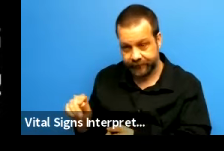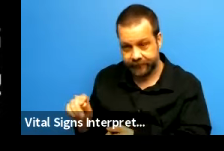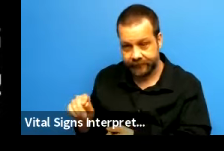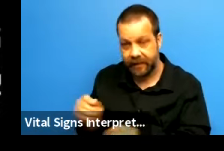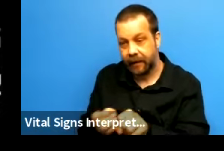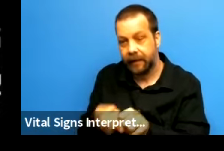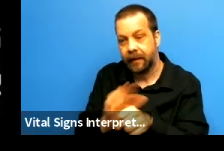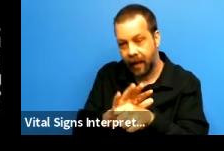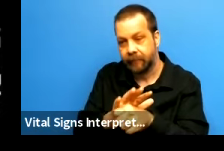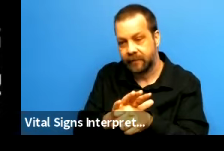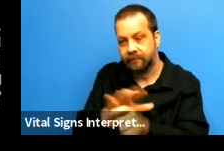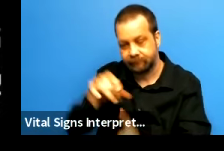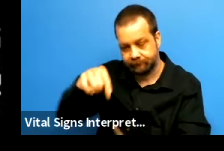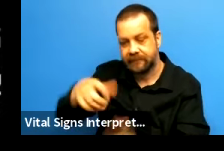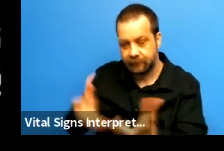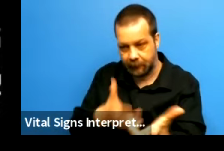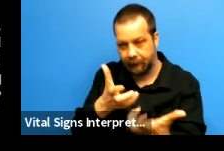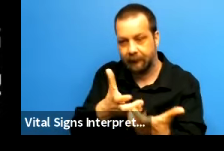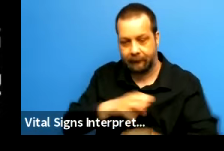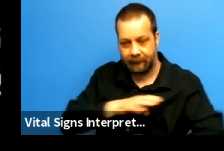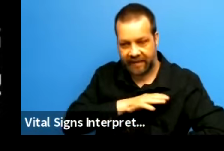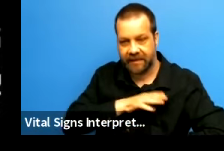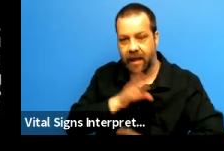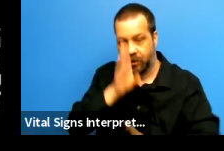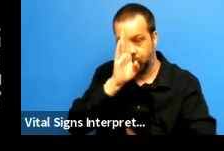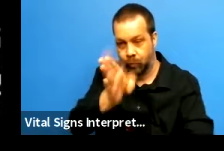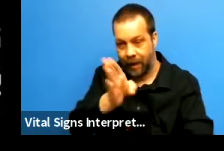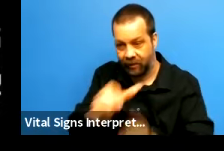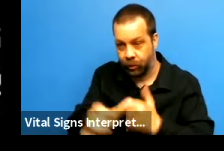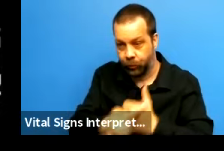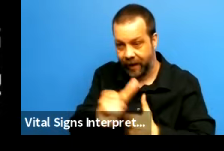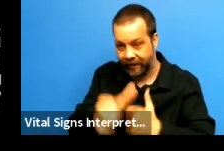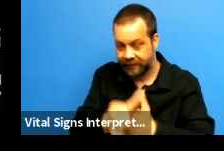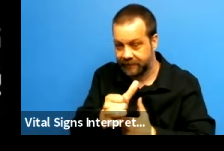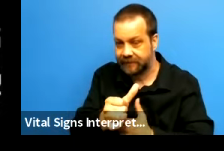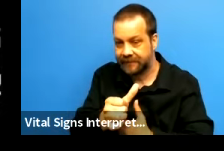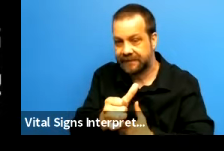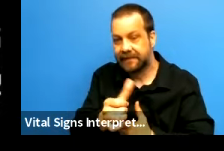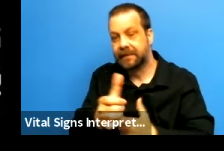direct threat standard. So that's something that has to be looked at carefully.